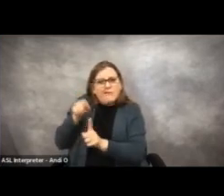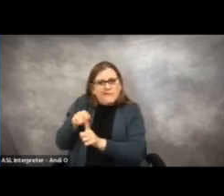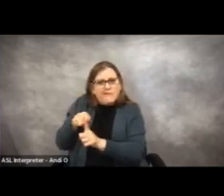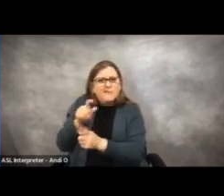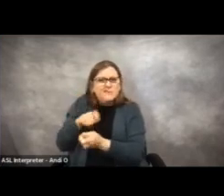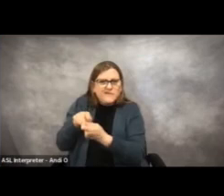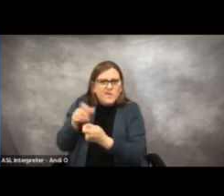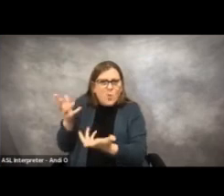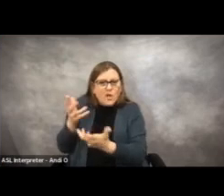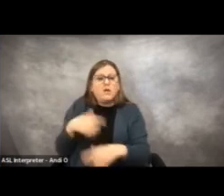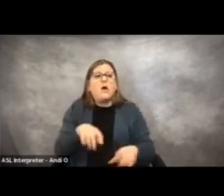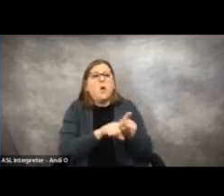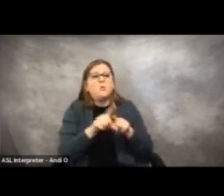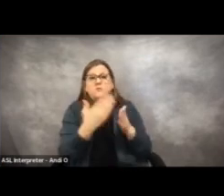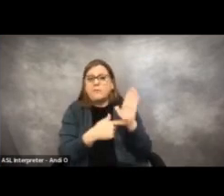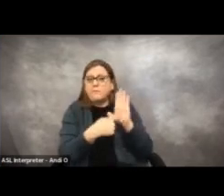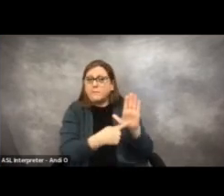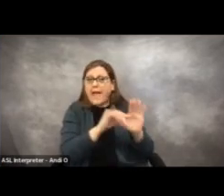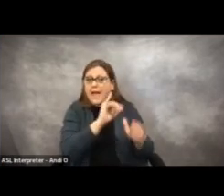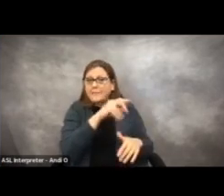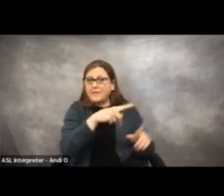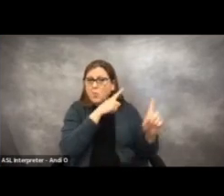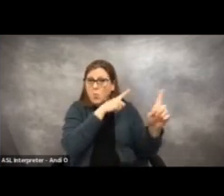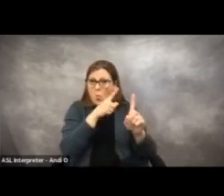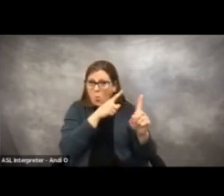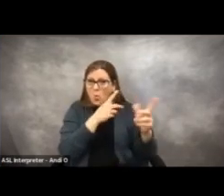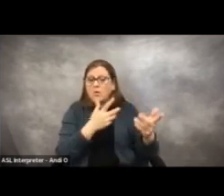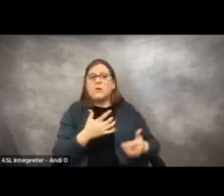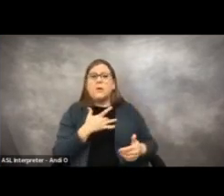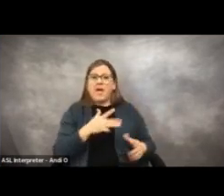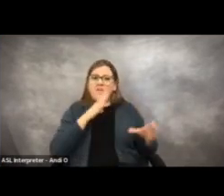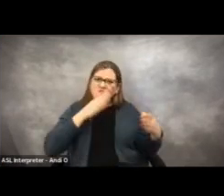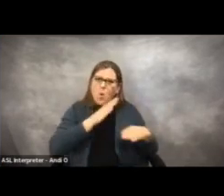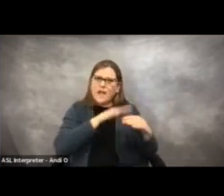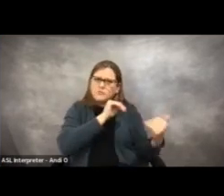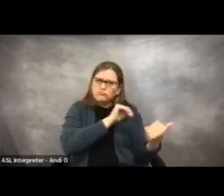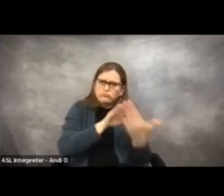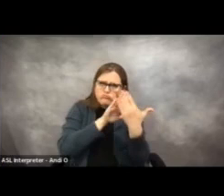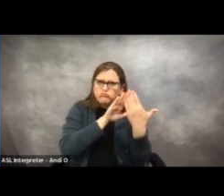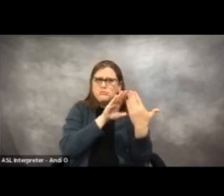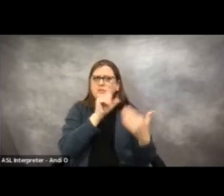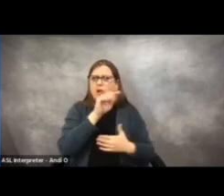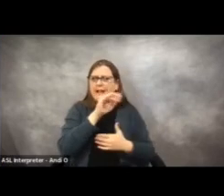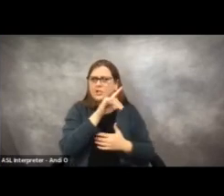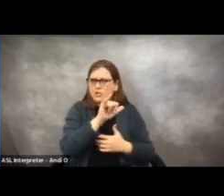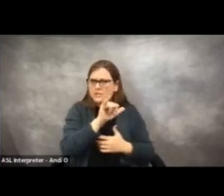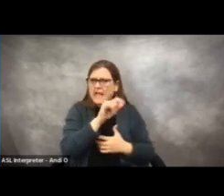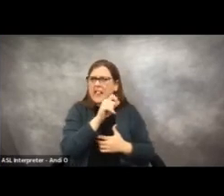Goals from CBIRT is focused on the strategy which is kind of a paradigm shift for a lot of people that when you're working